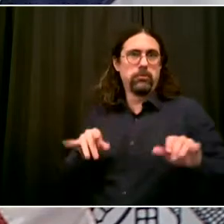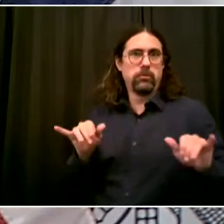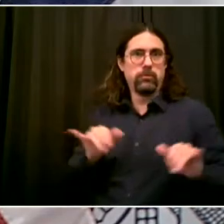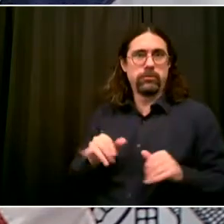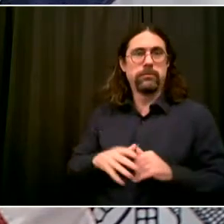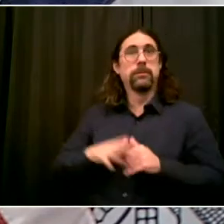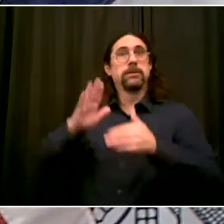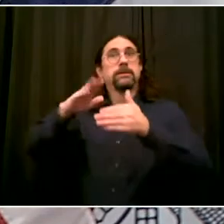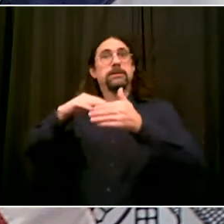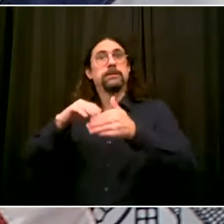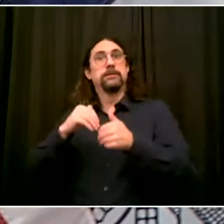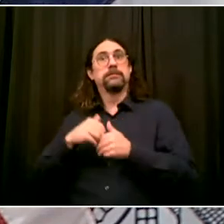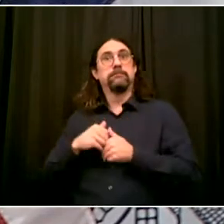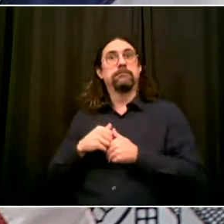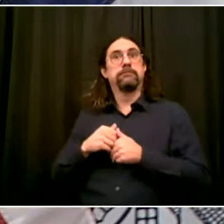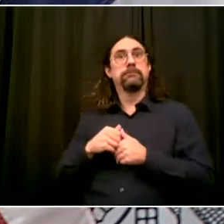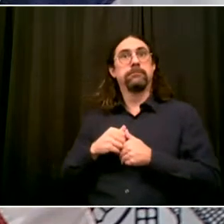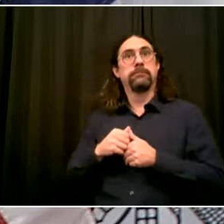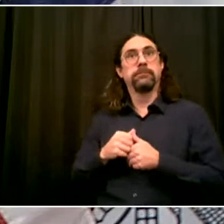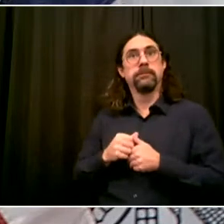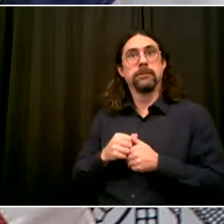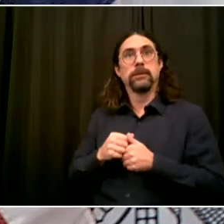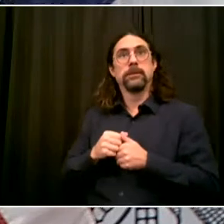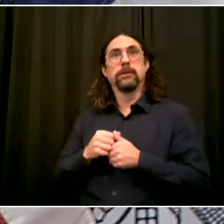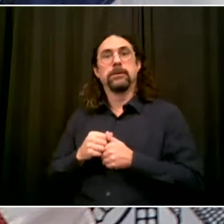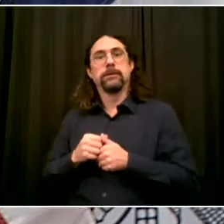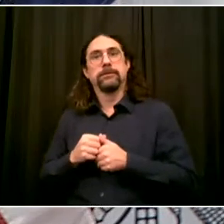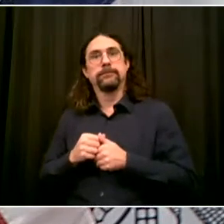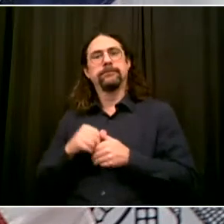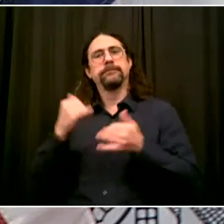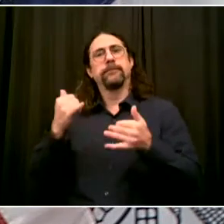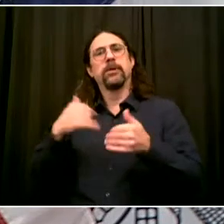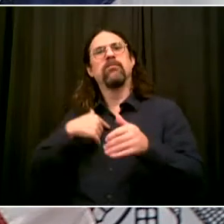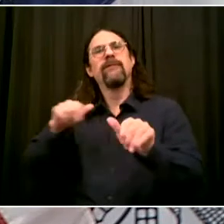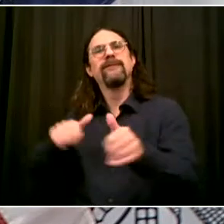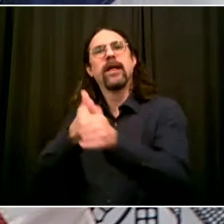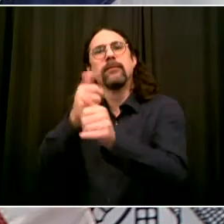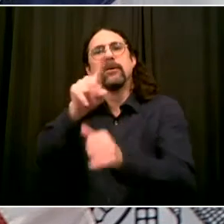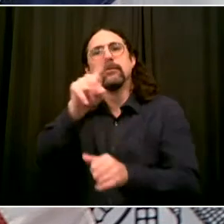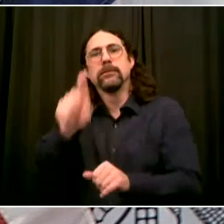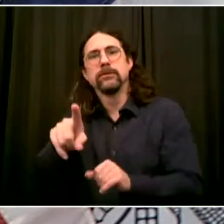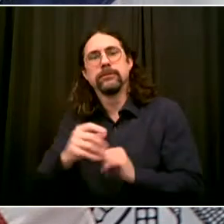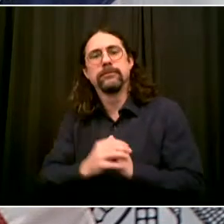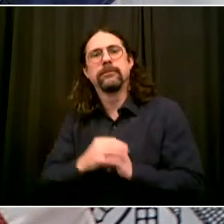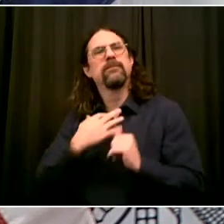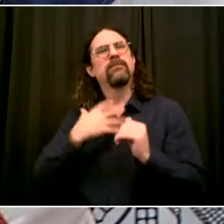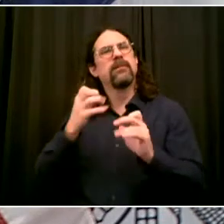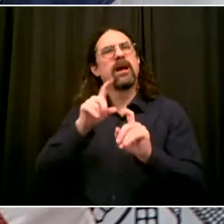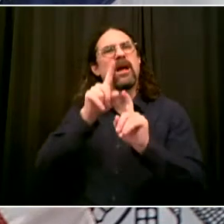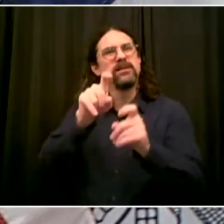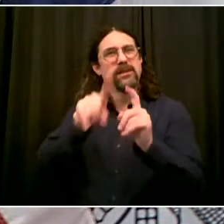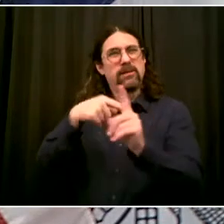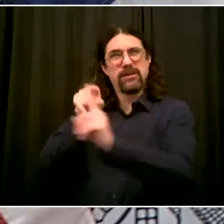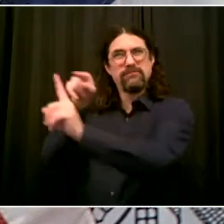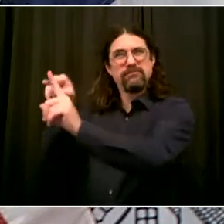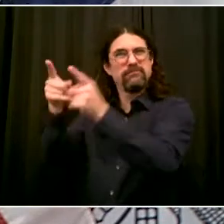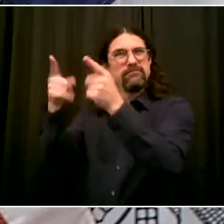THE WEDDING